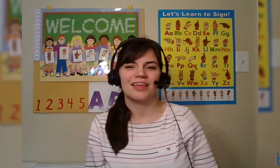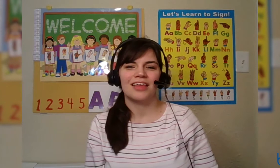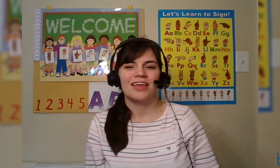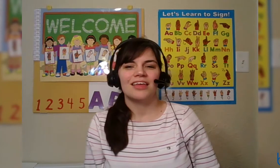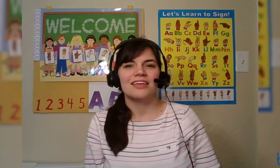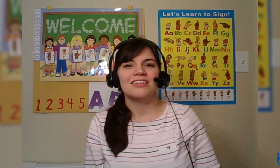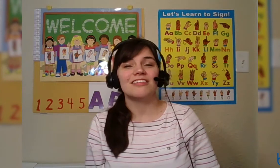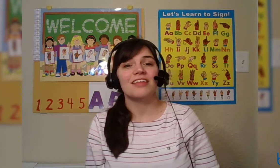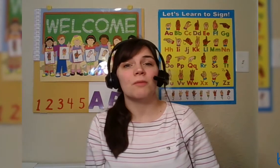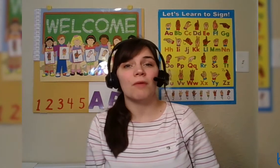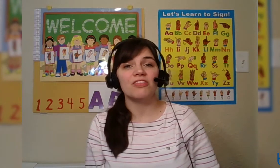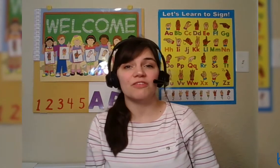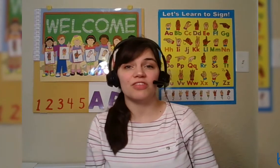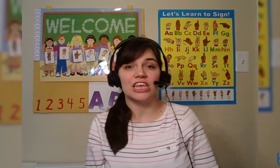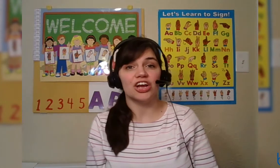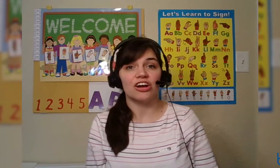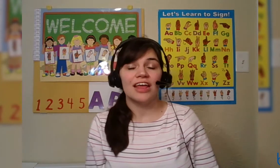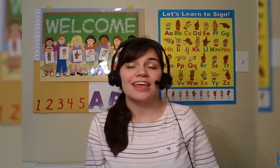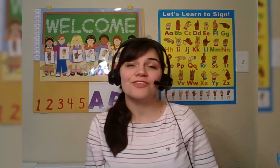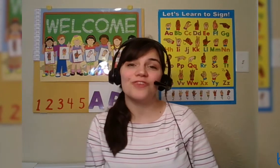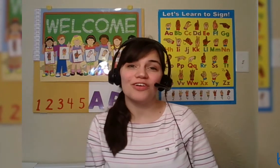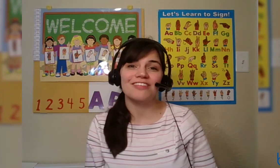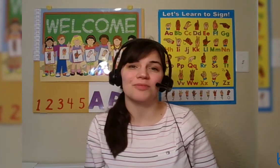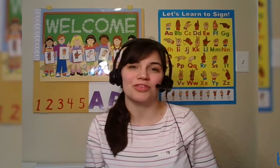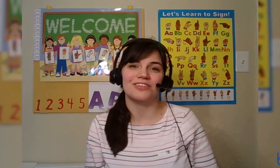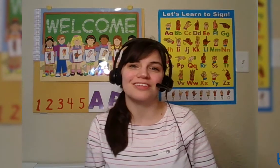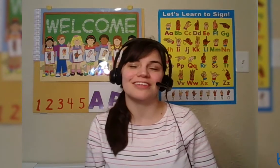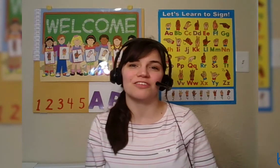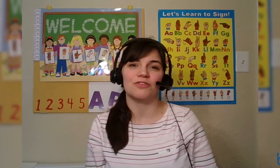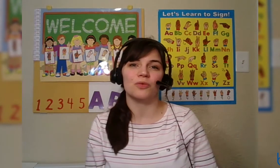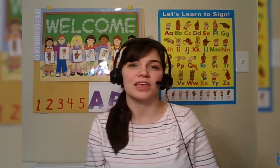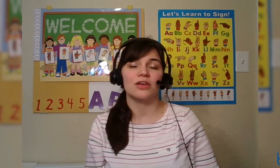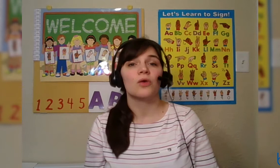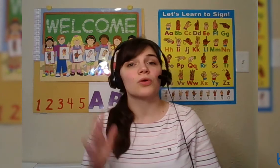To sign the months of the year, it's very similar to the days of the week. We're